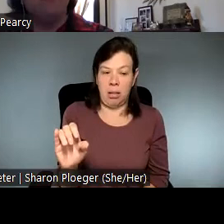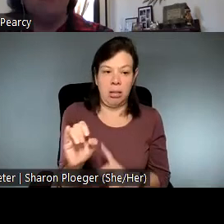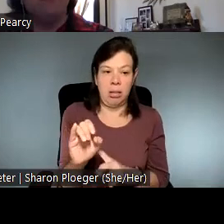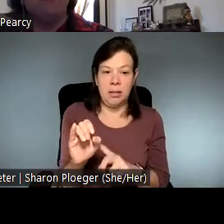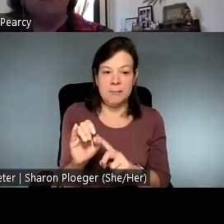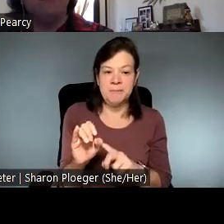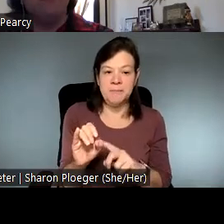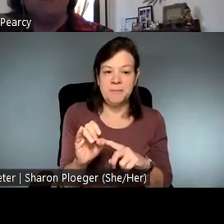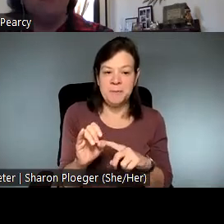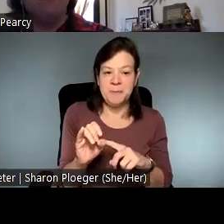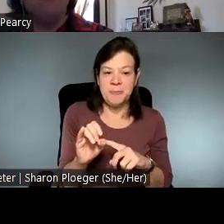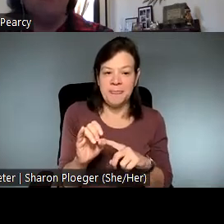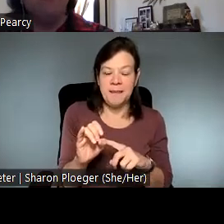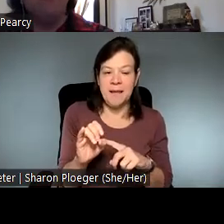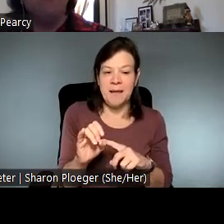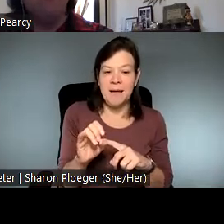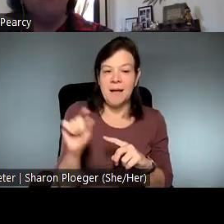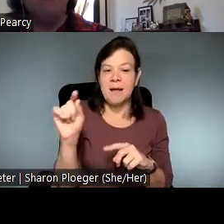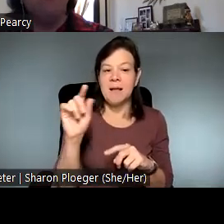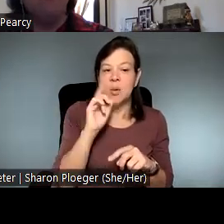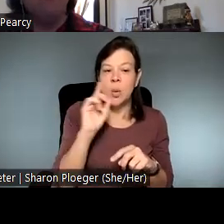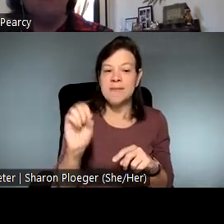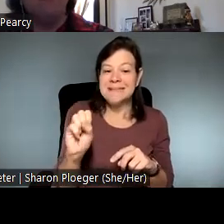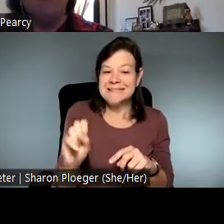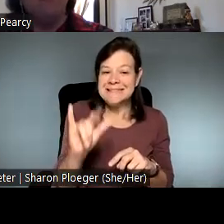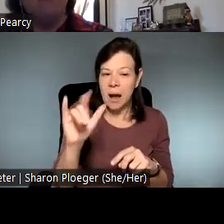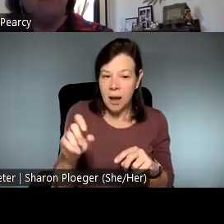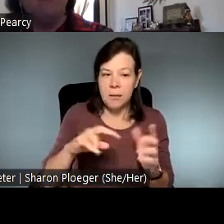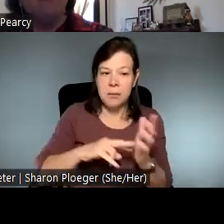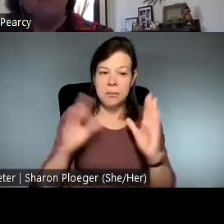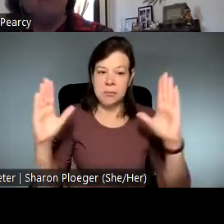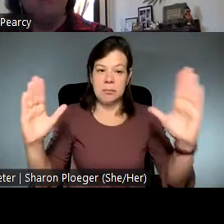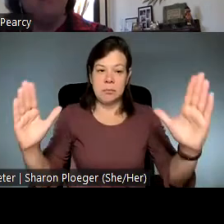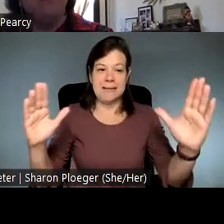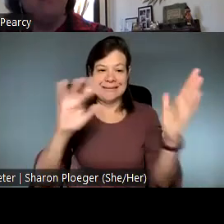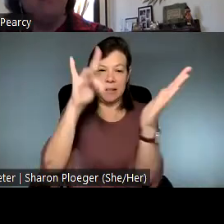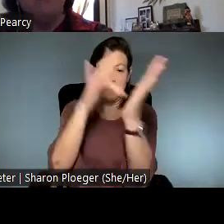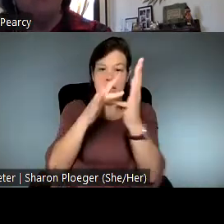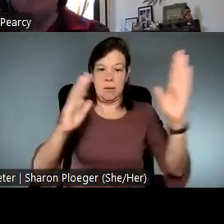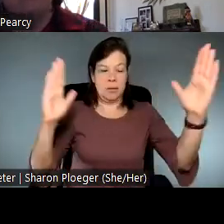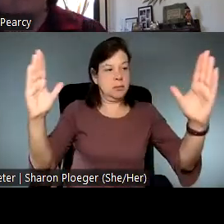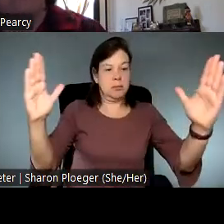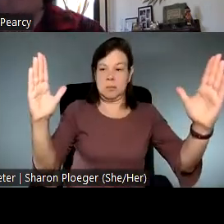I know gesturing with my mouse isn't the best, but it's basically halfway on your screen on the toolbar.